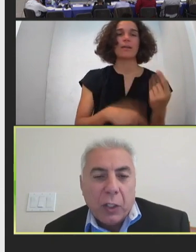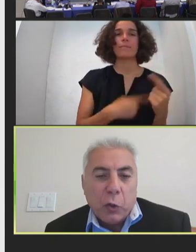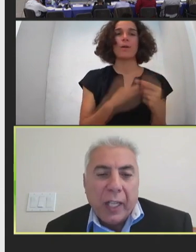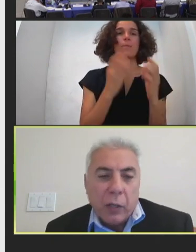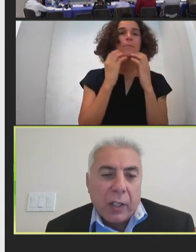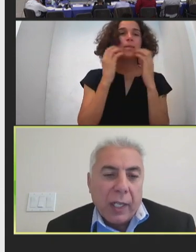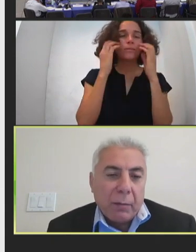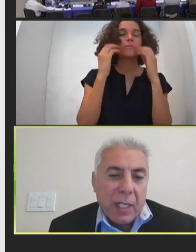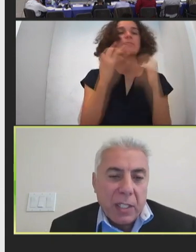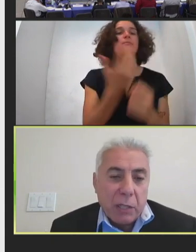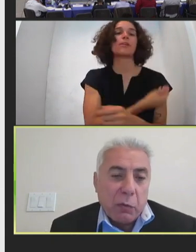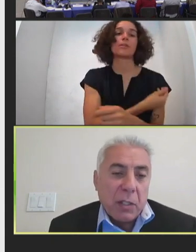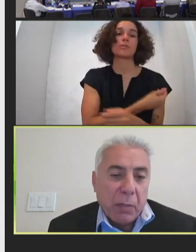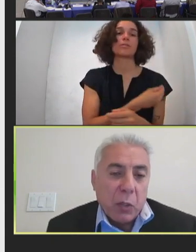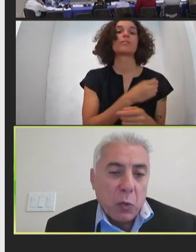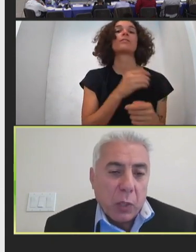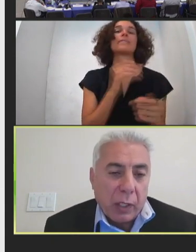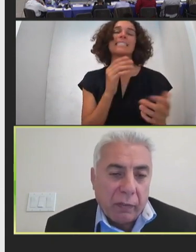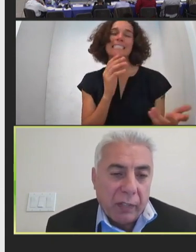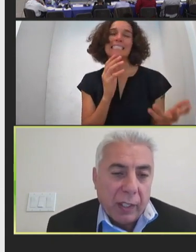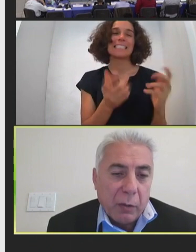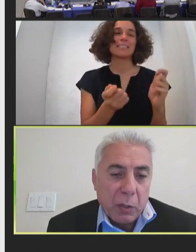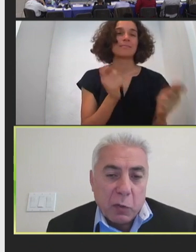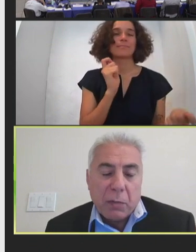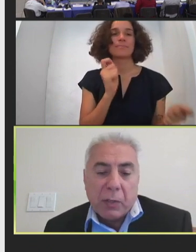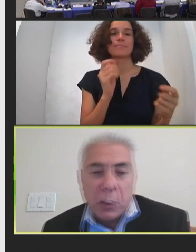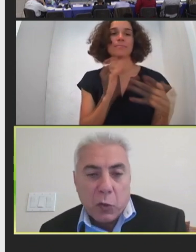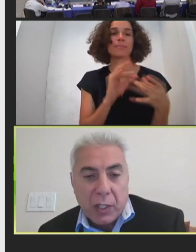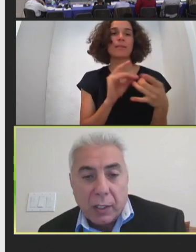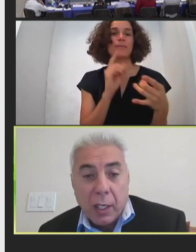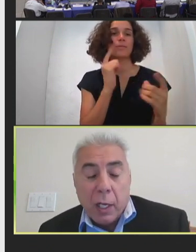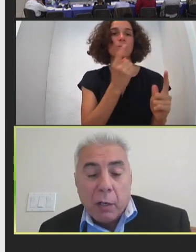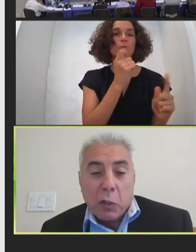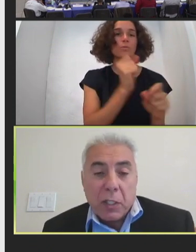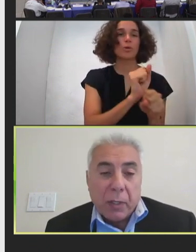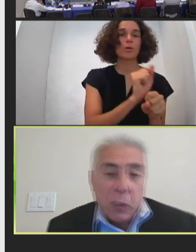to tailor that message for somebody who's working 15 hours, for somebody who's not, for somebody who